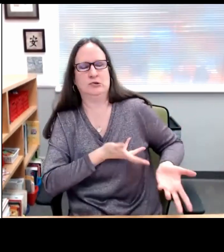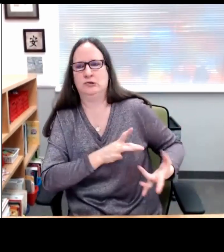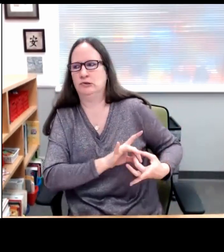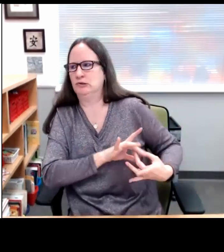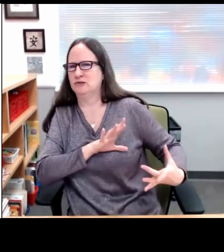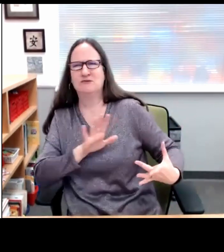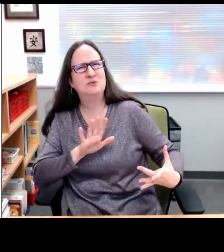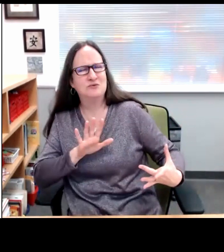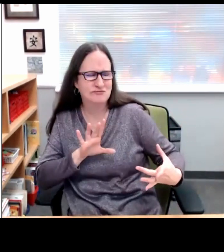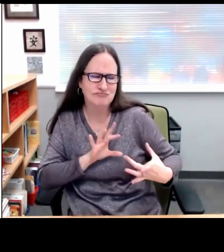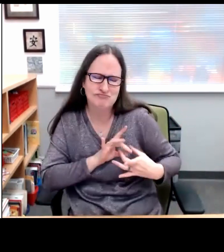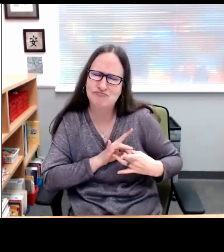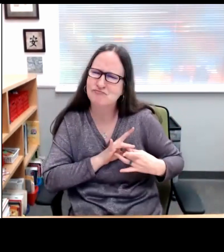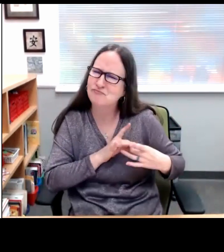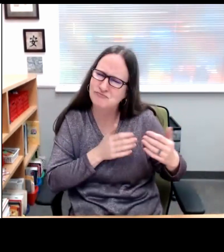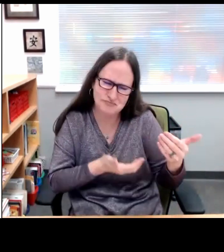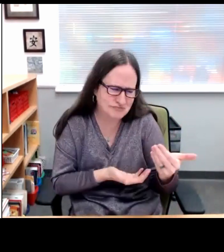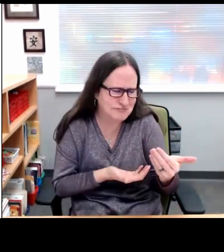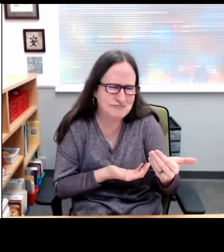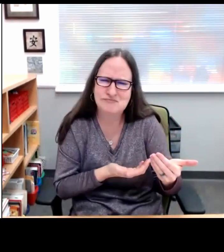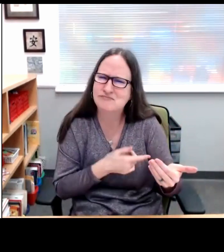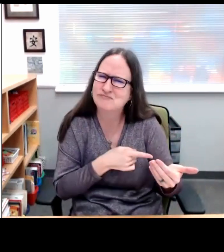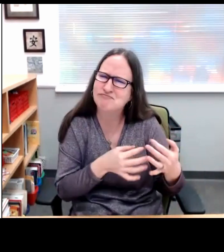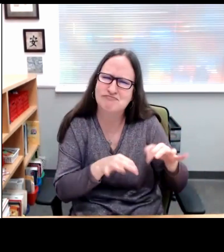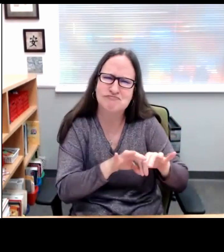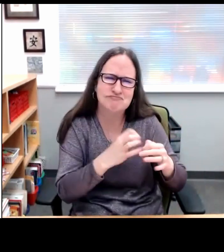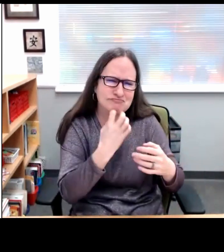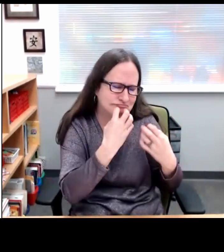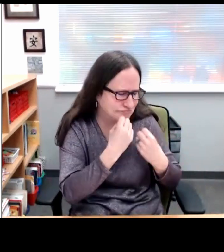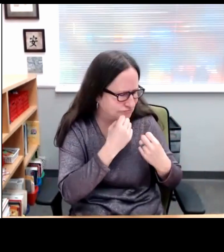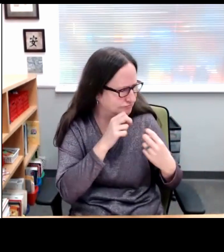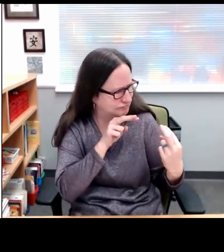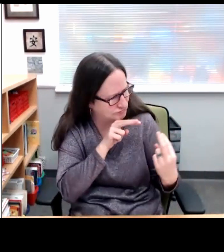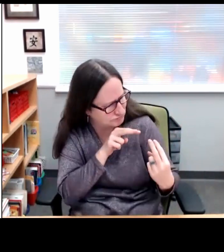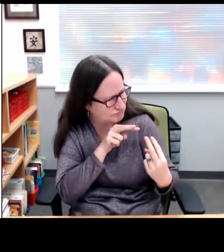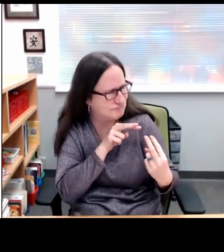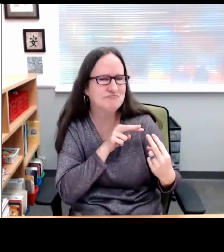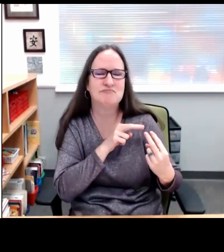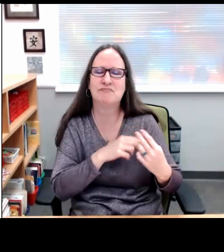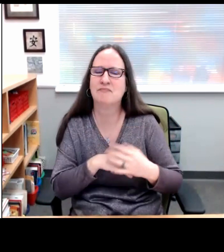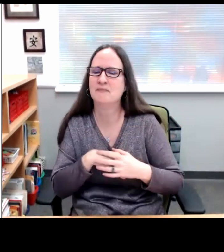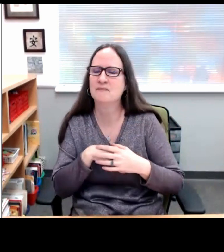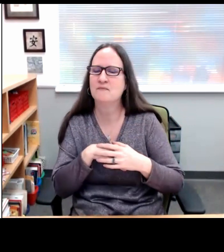different, they're deaf", and creating that wall. Don't do that. They're very precious. You need